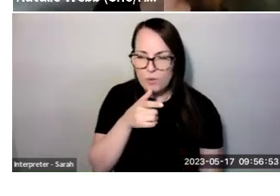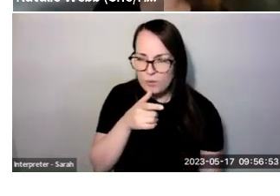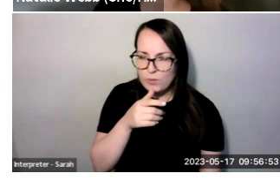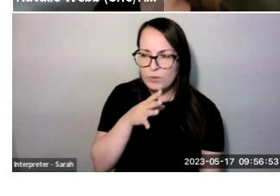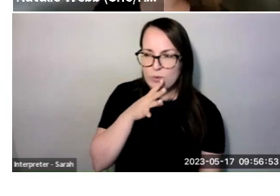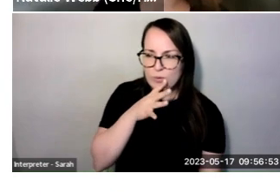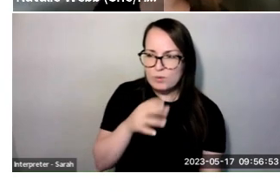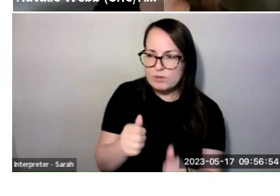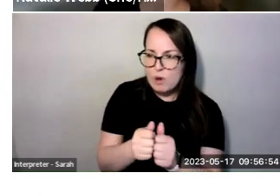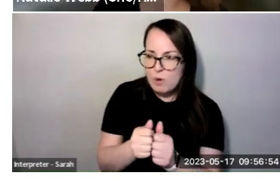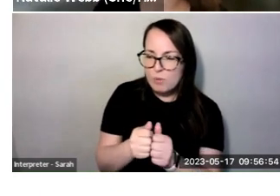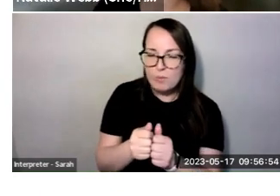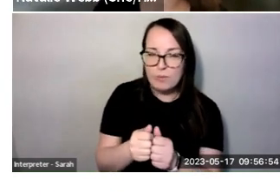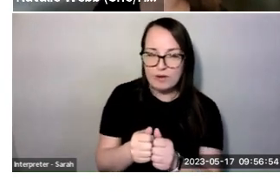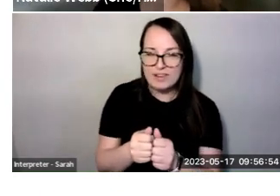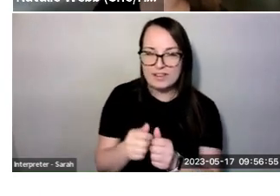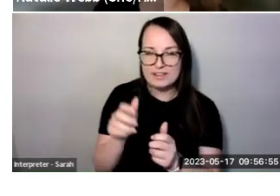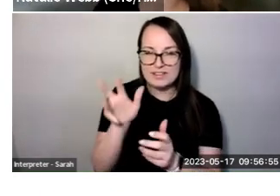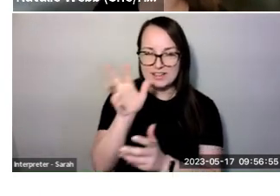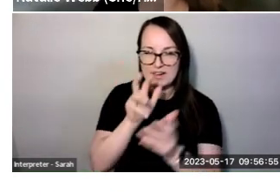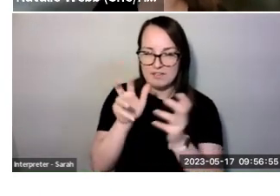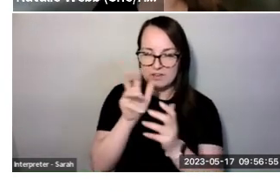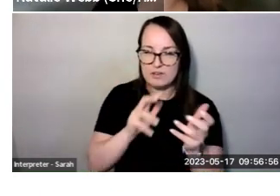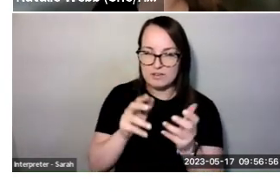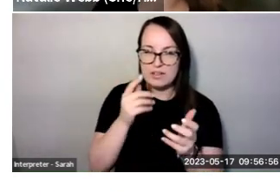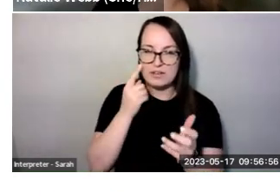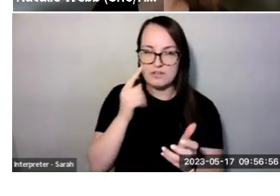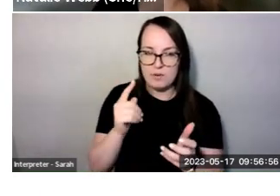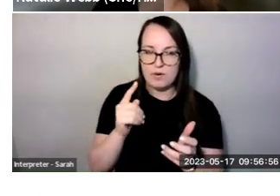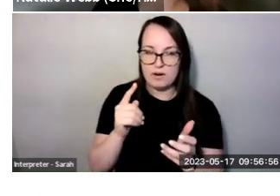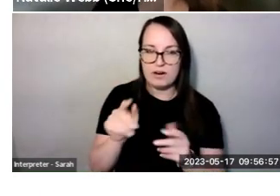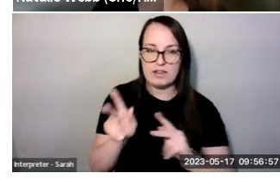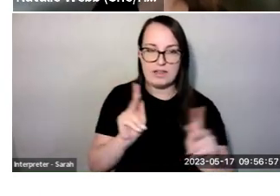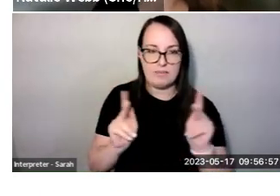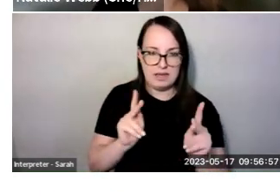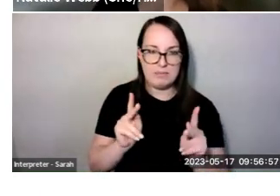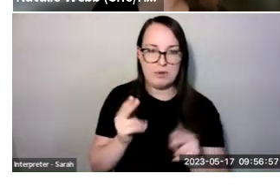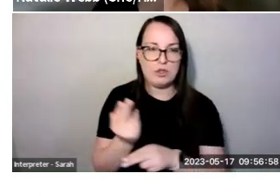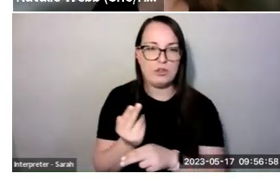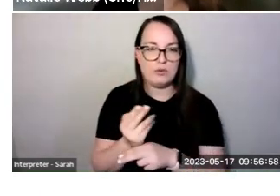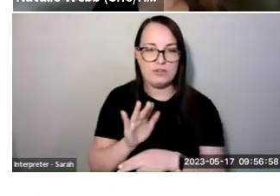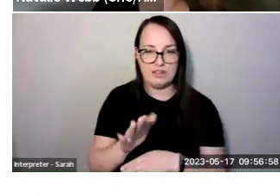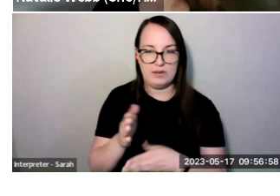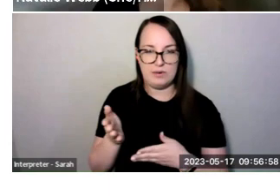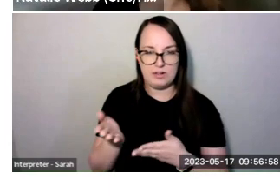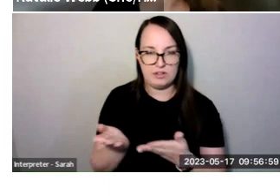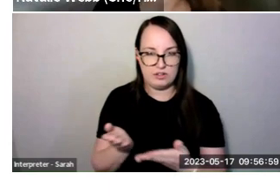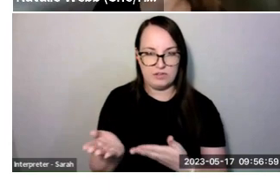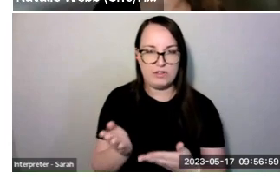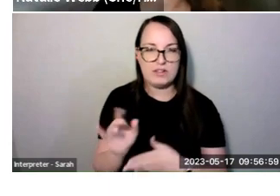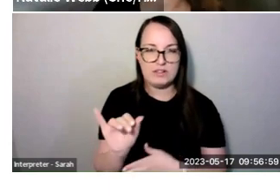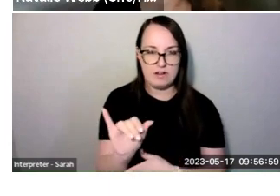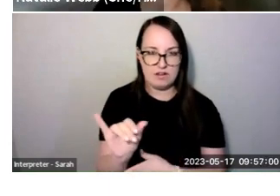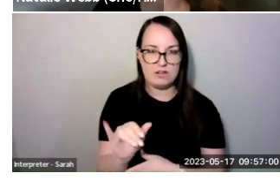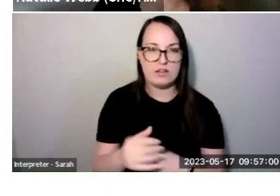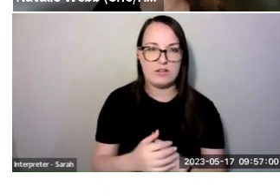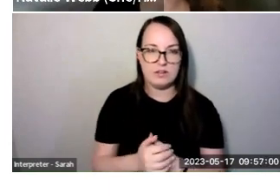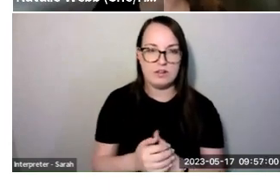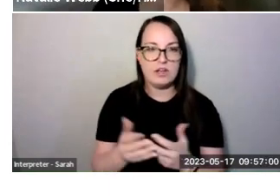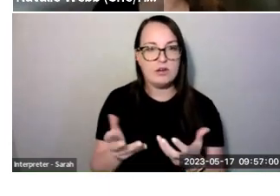I'm so sorry. We don't have your I.D. I don't know who you talked to. It's confusing for your patrons as